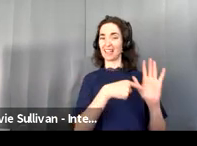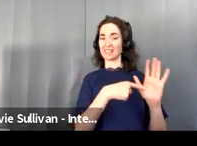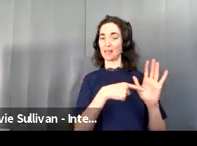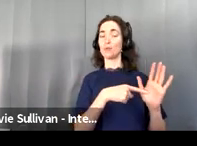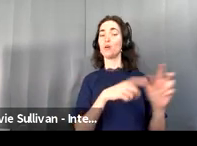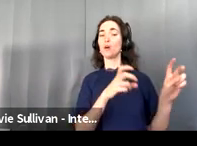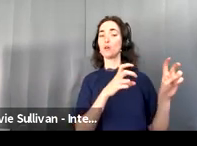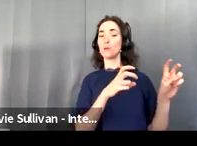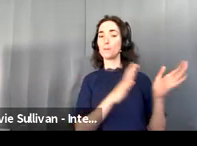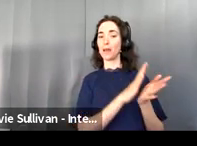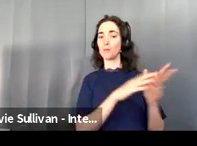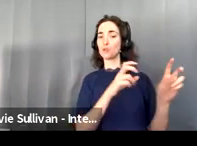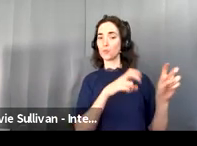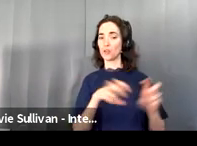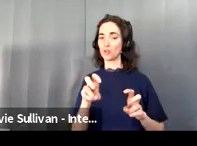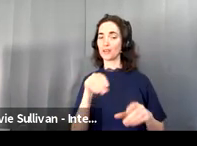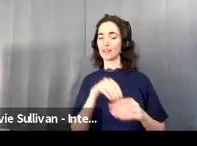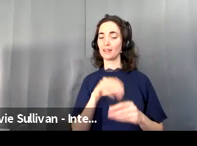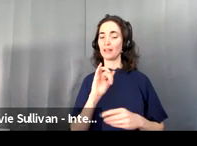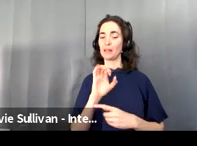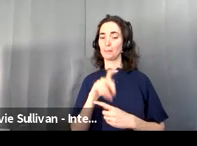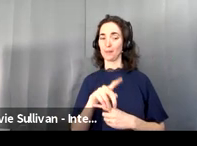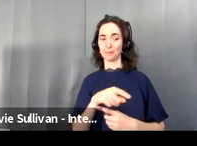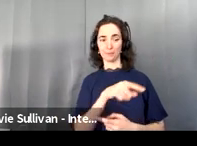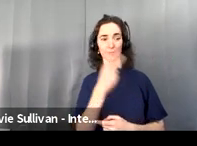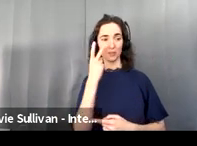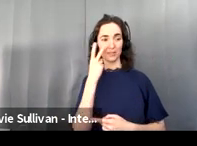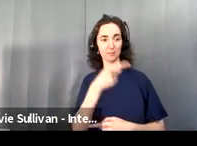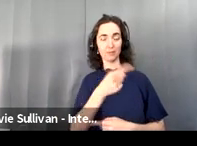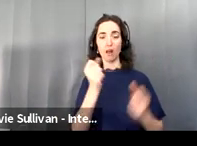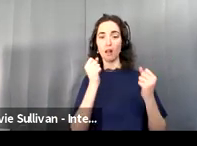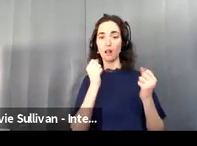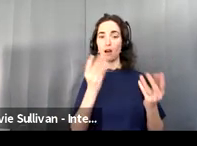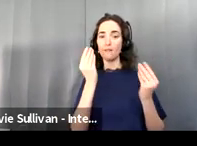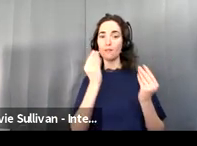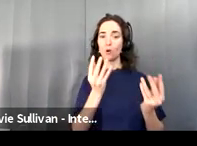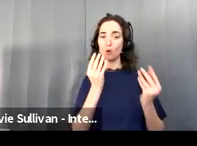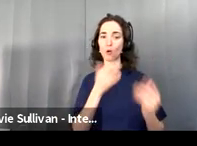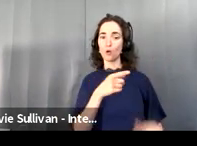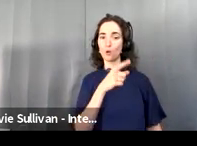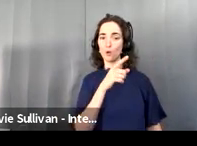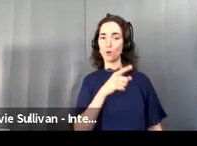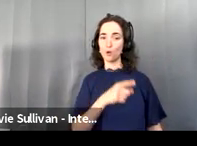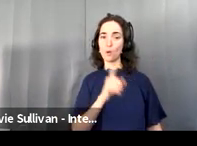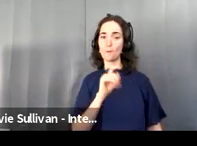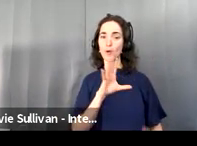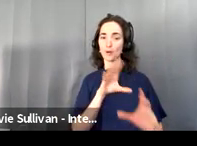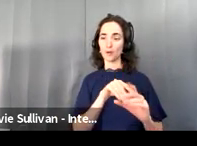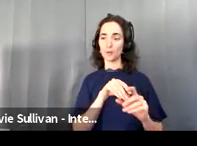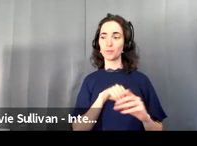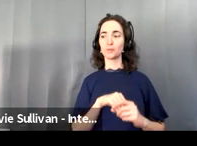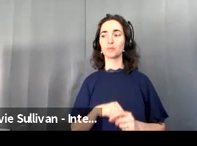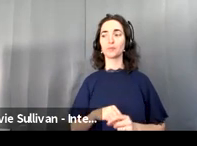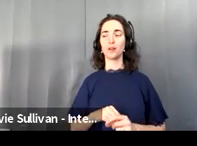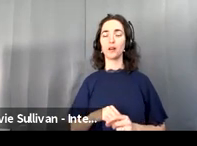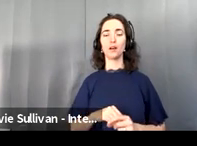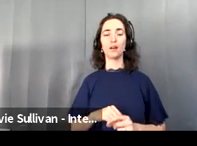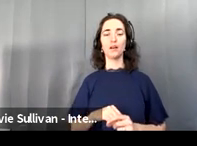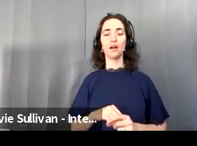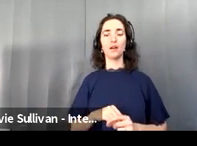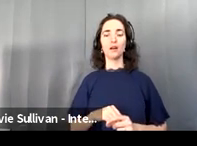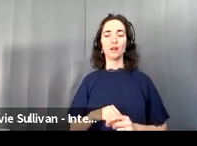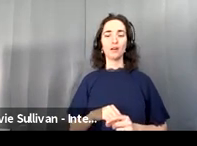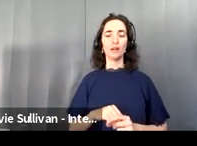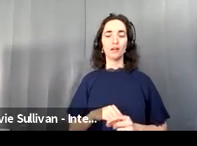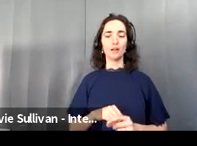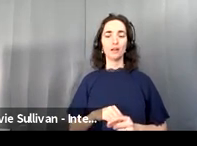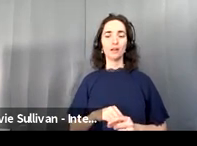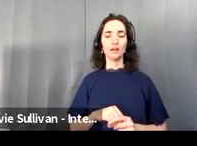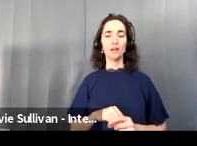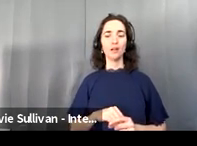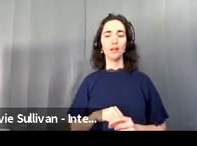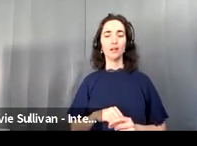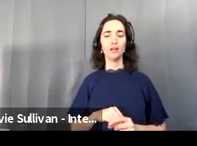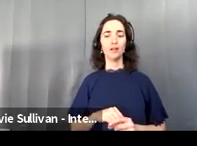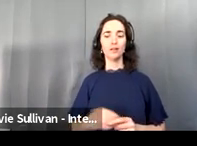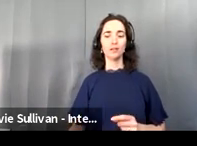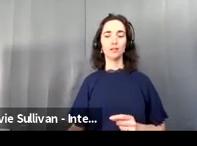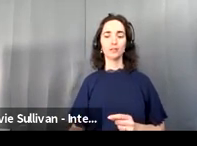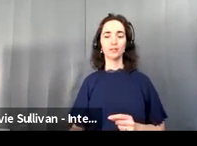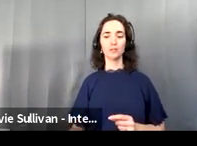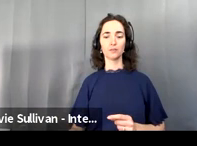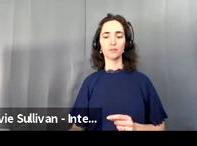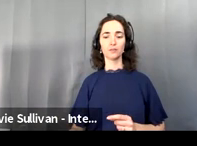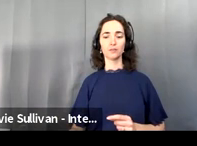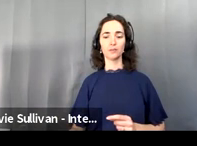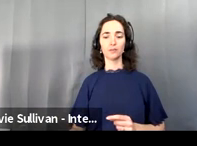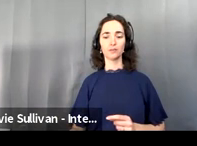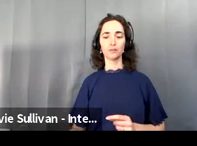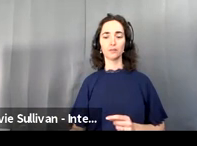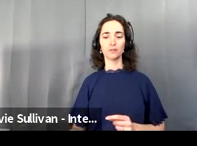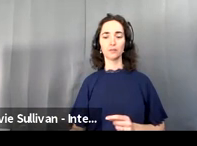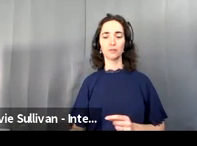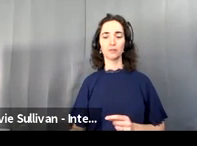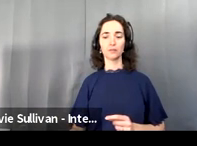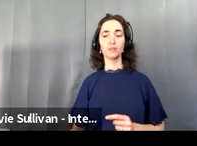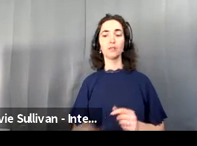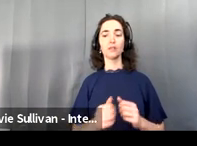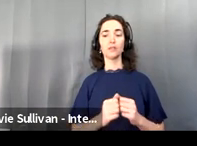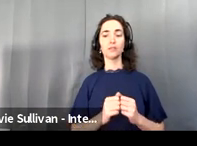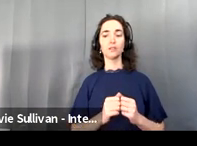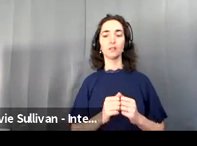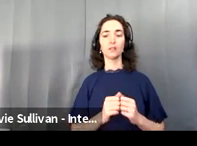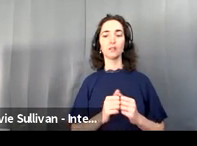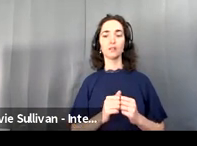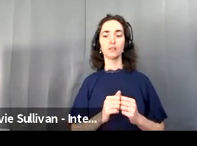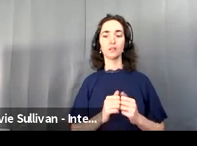And so basically if you look at you can tell there's a lot of information that needs to be included on there. But one of the most important thing to remember is when you start getting to the section that talks about the goals is very important to really